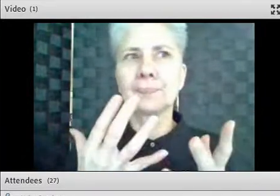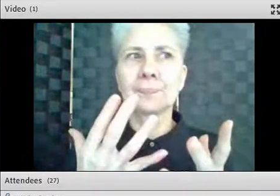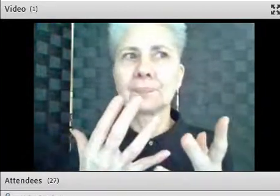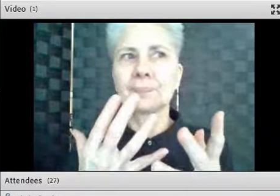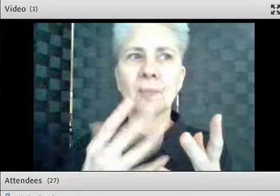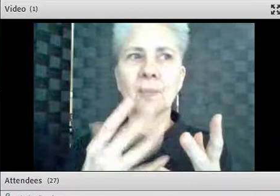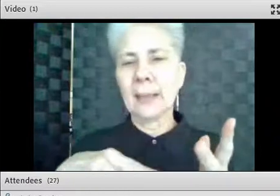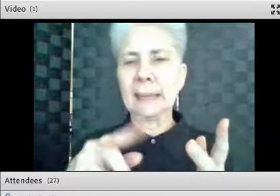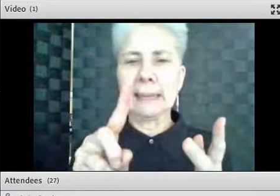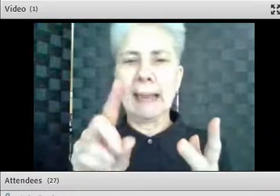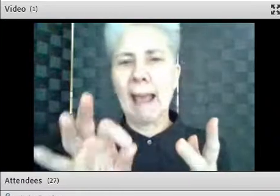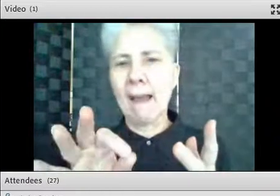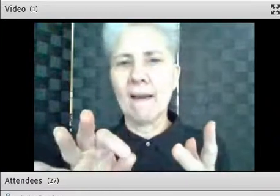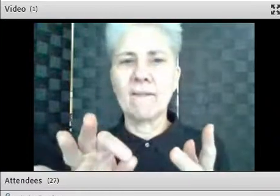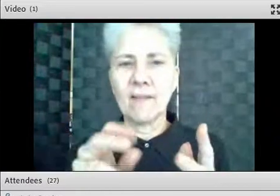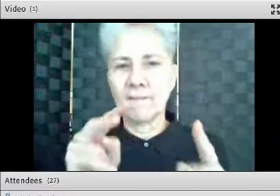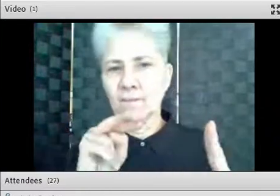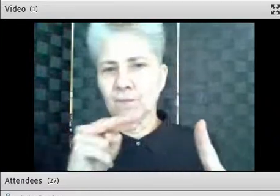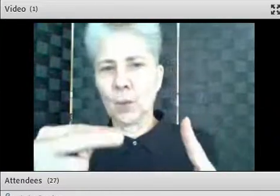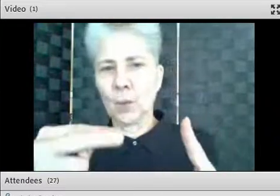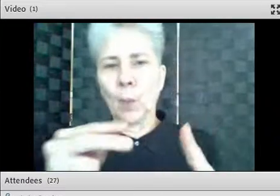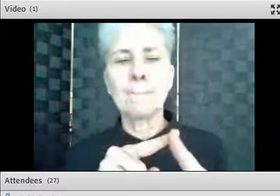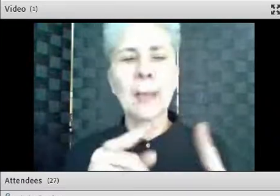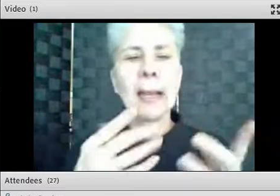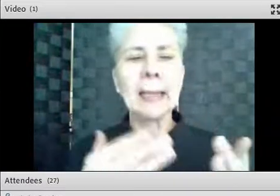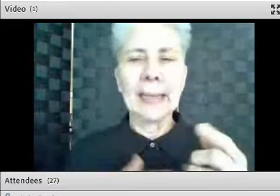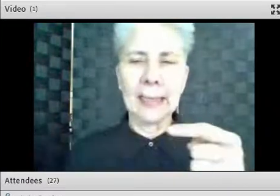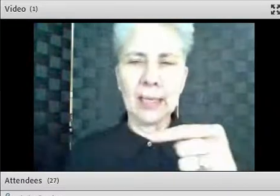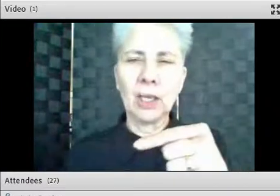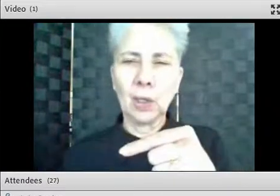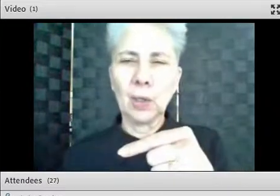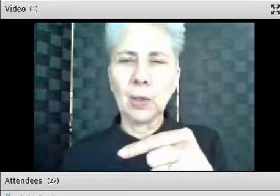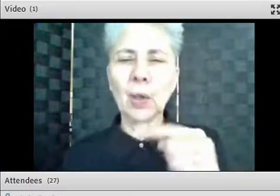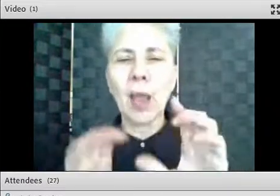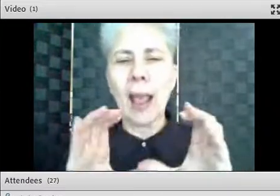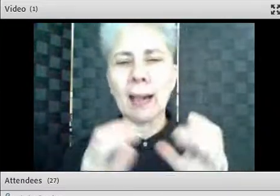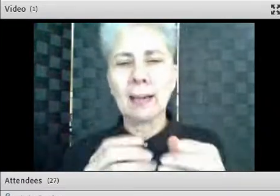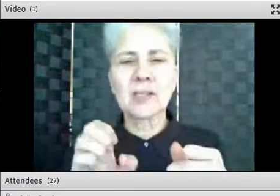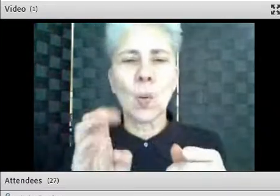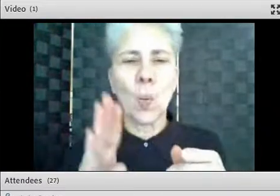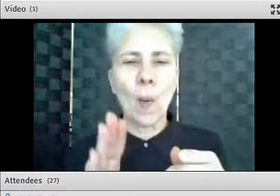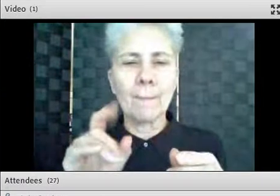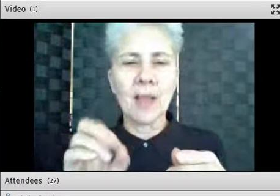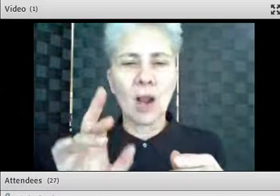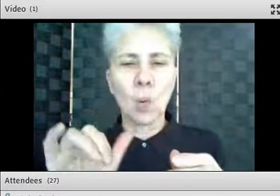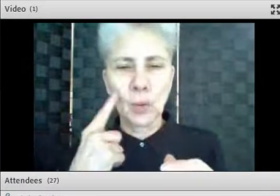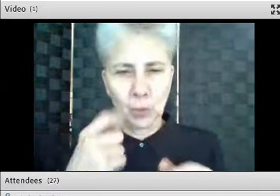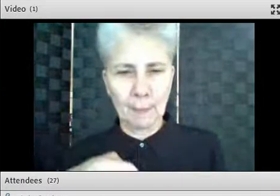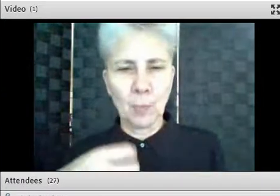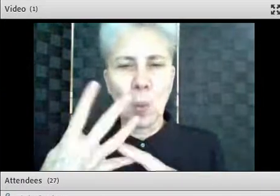you know, the PDF view, but here, this is, you know, classweb.org if you want to check it out.